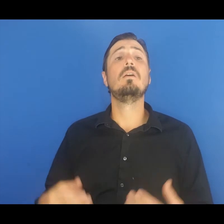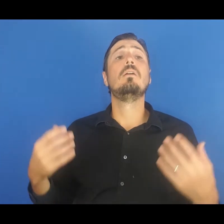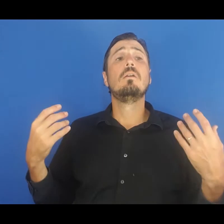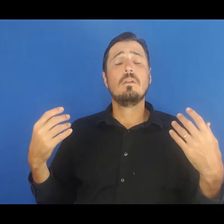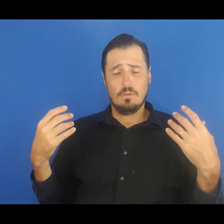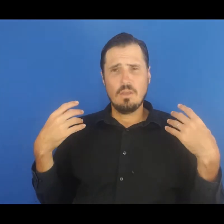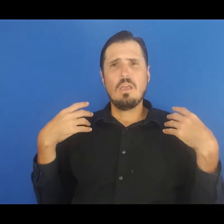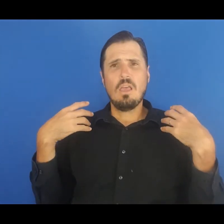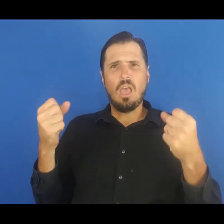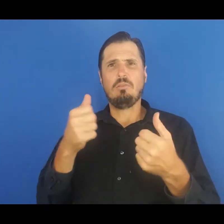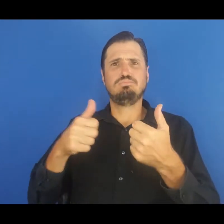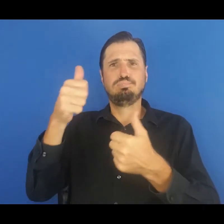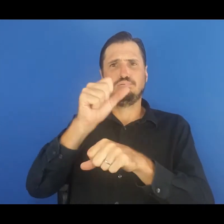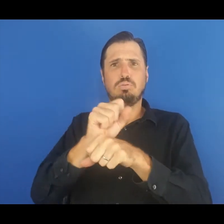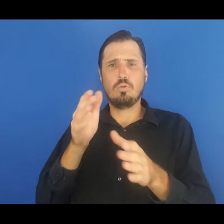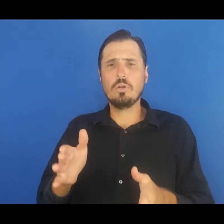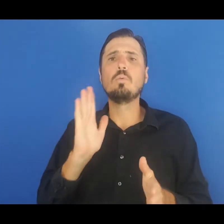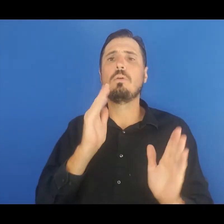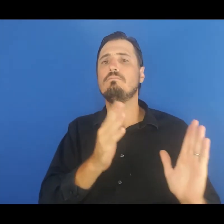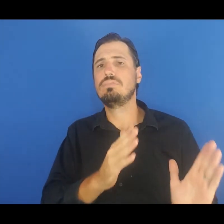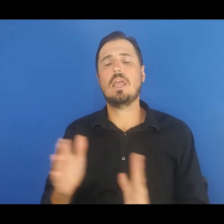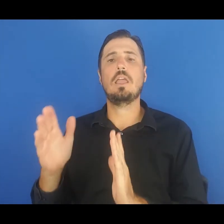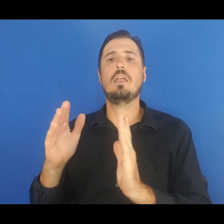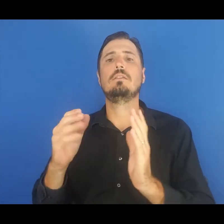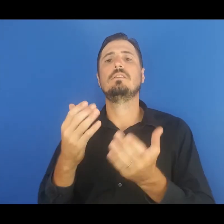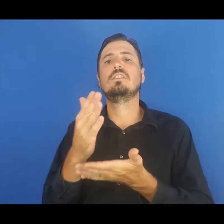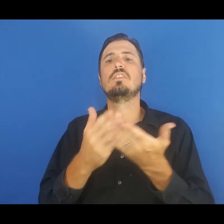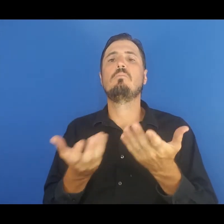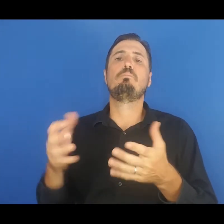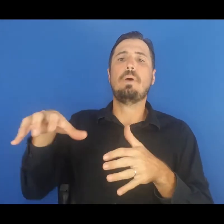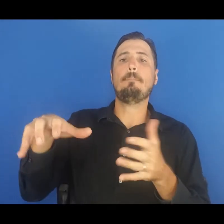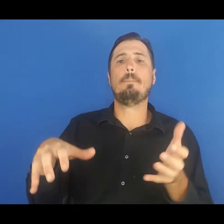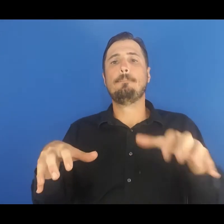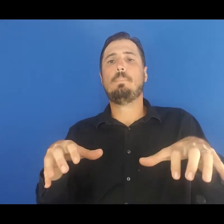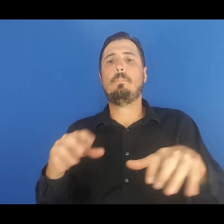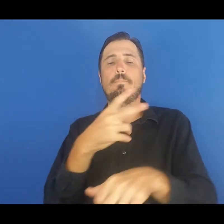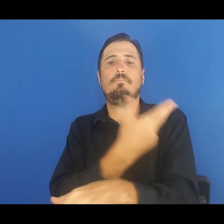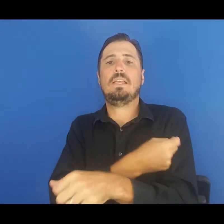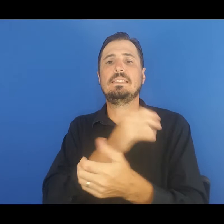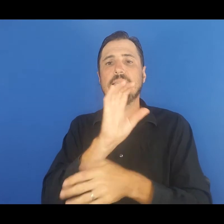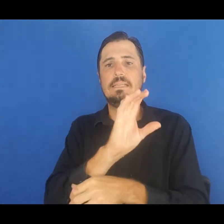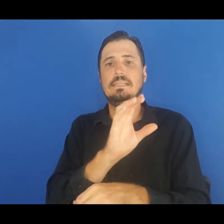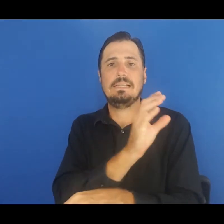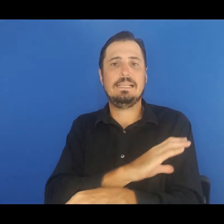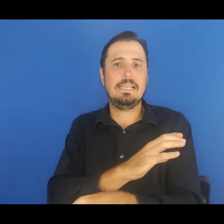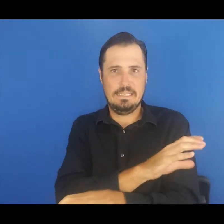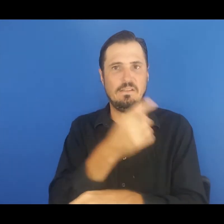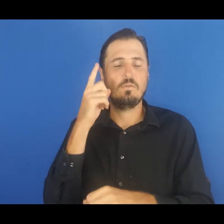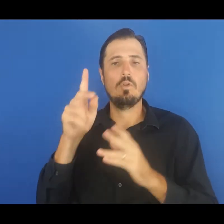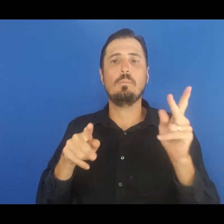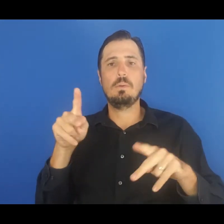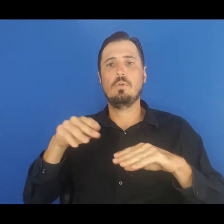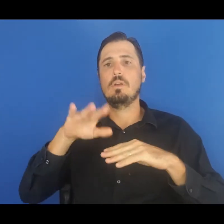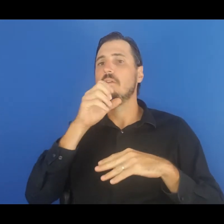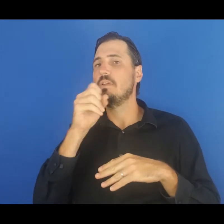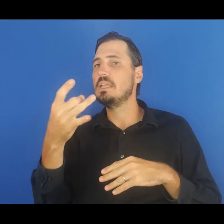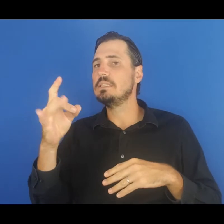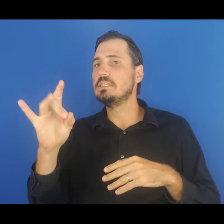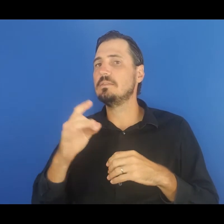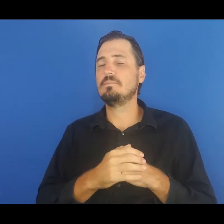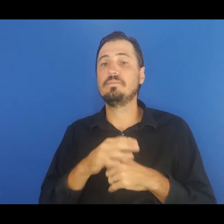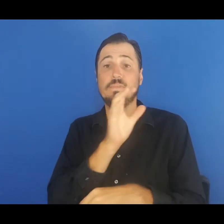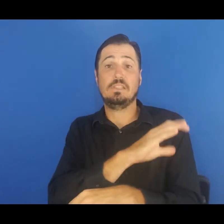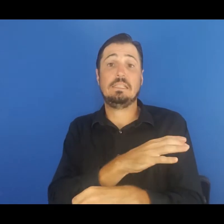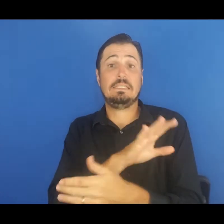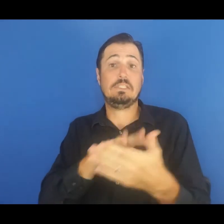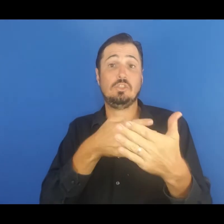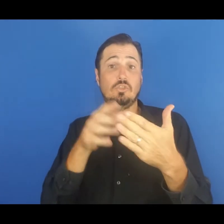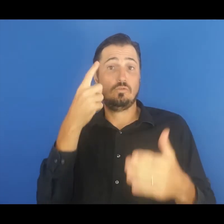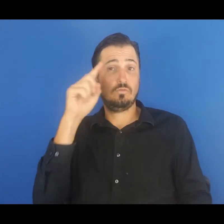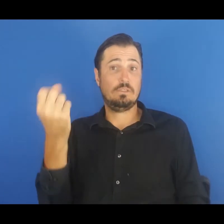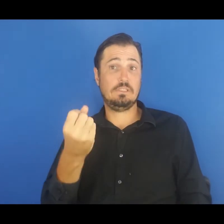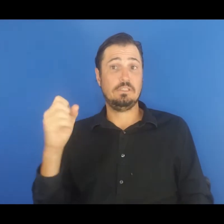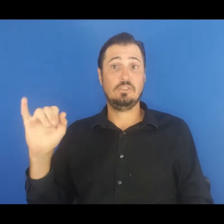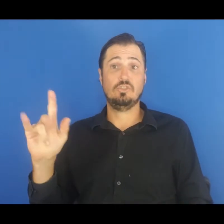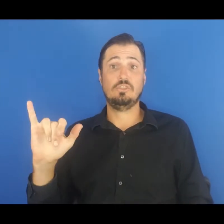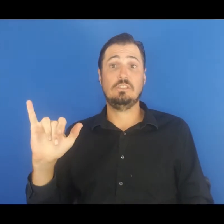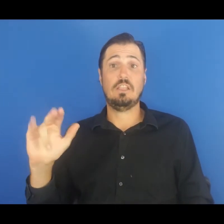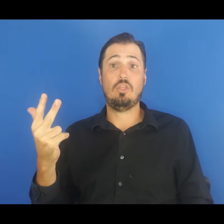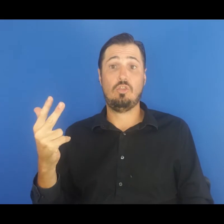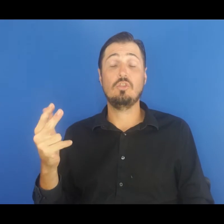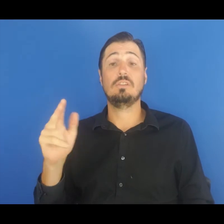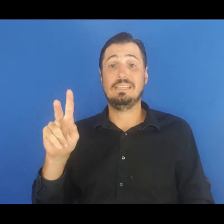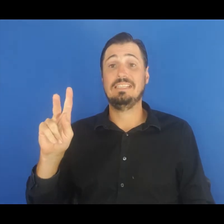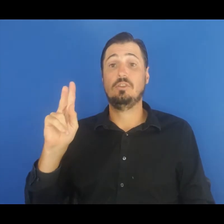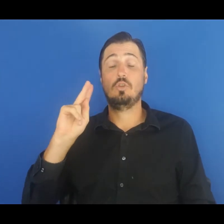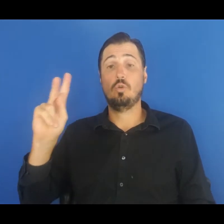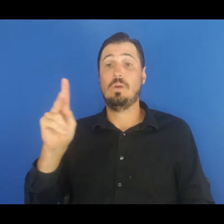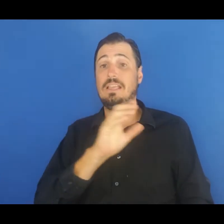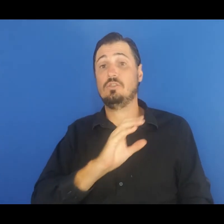Health officials are also planning several upcoming pop-up vaccine clinics in the coming weeks for those 18 and older. Clinics are scheduled Saturday July 3 at Kaua’i Christian Fellowship in